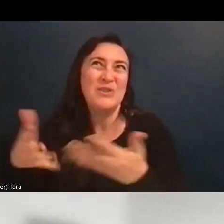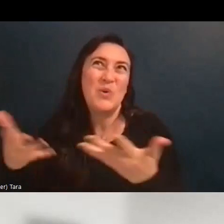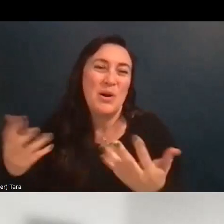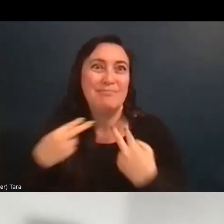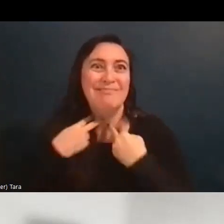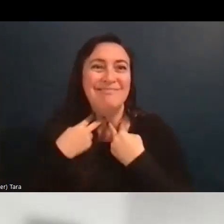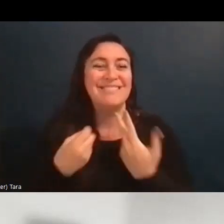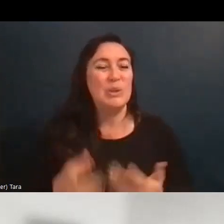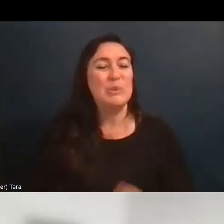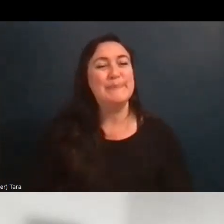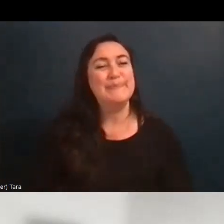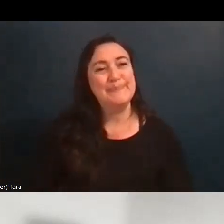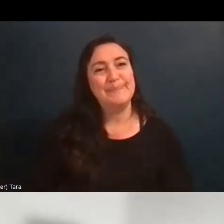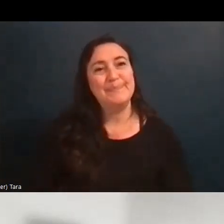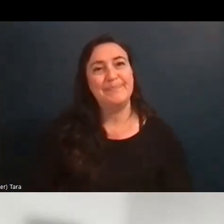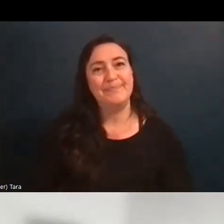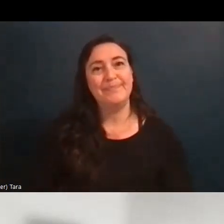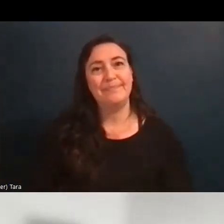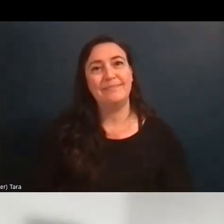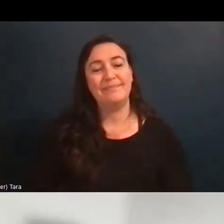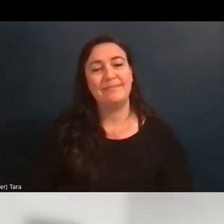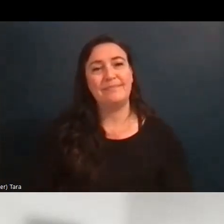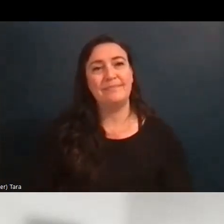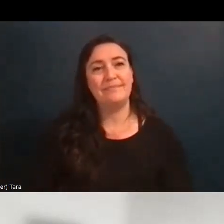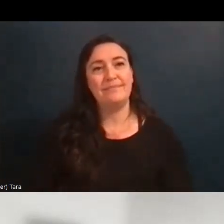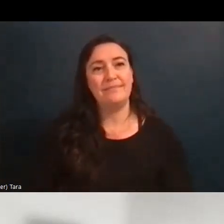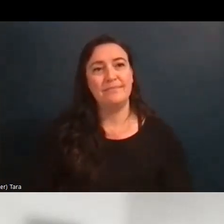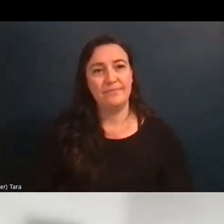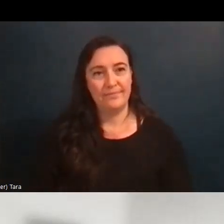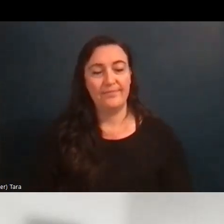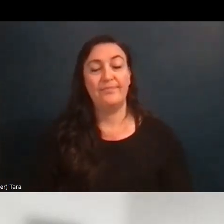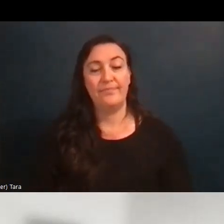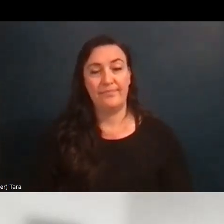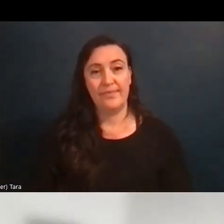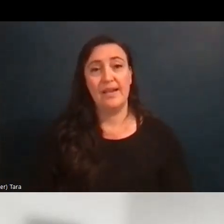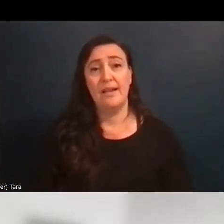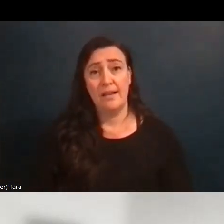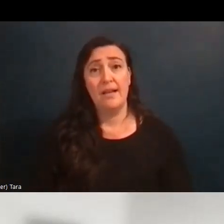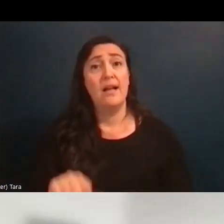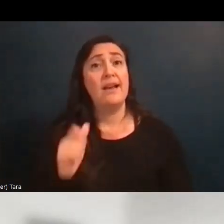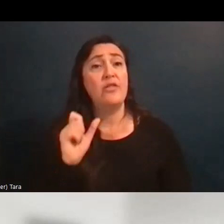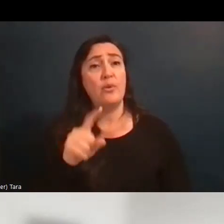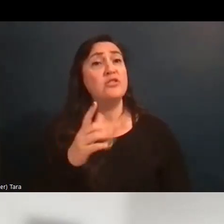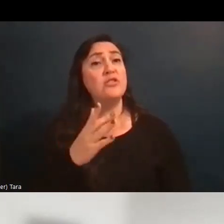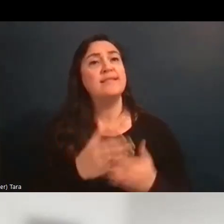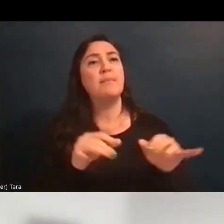Yeah. So another question, what are some common challenges to avoid